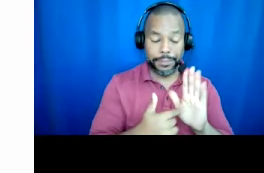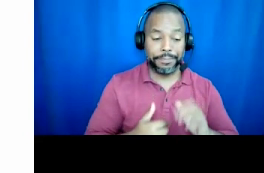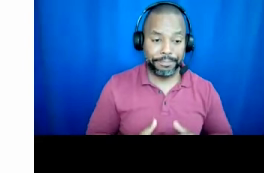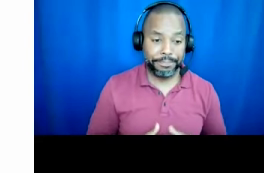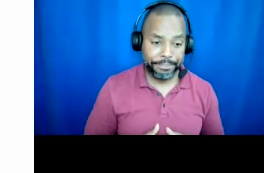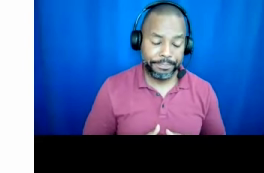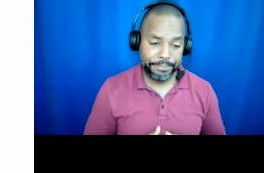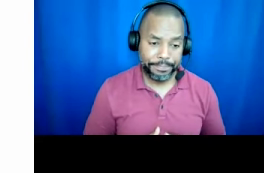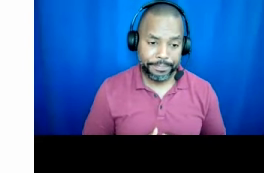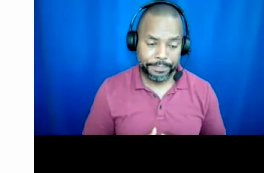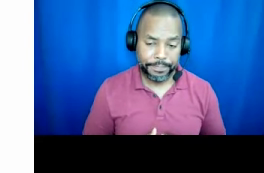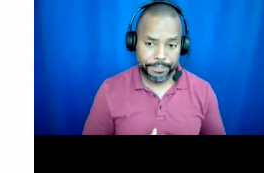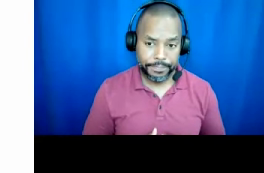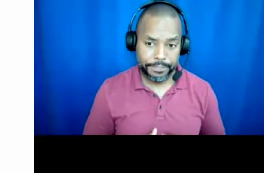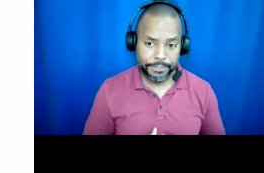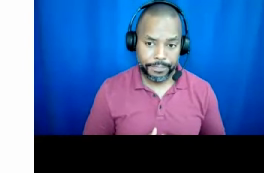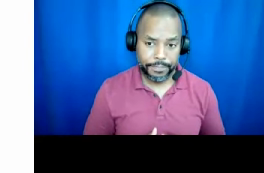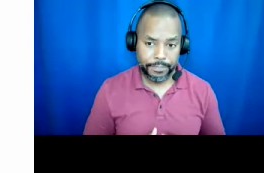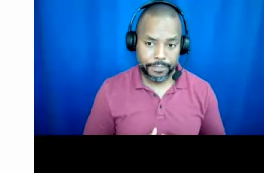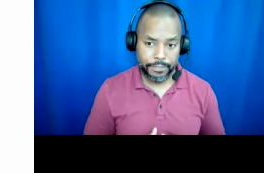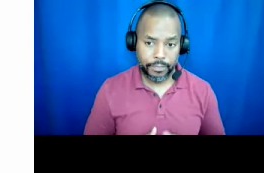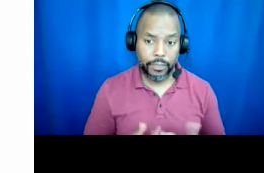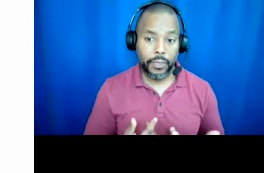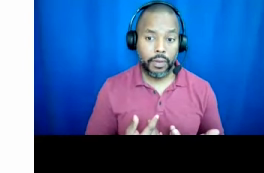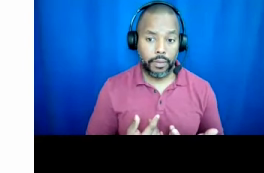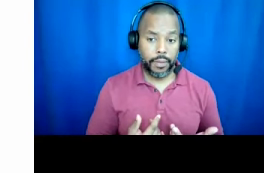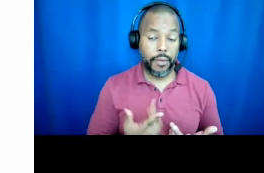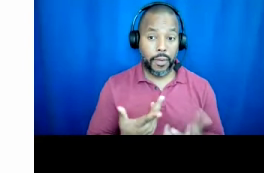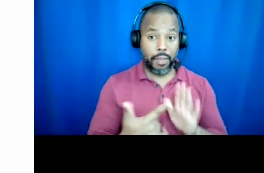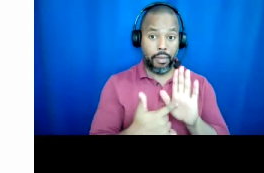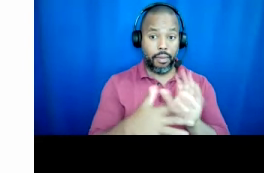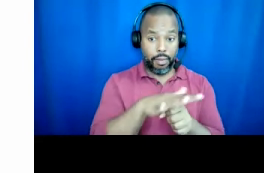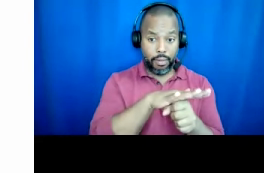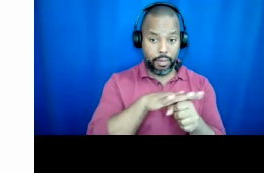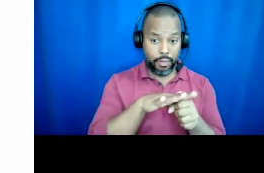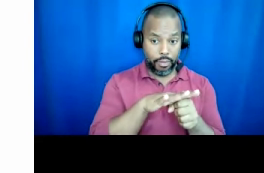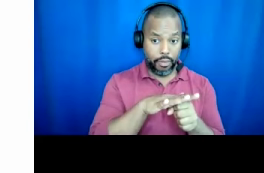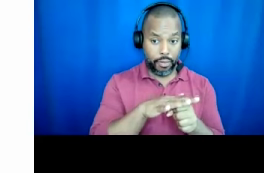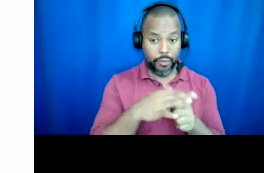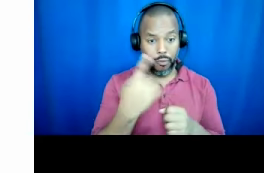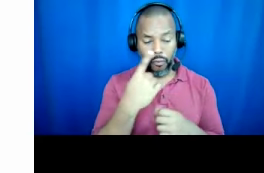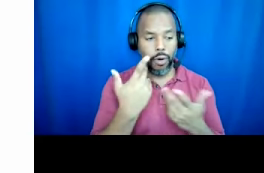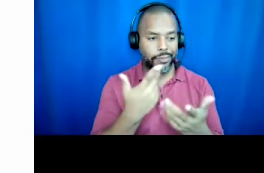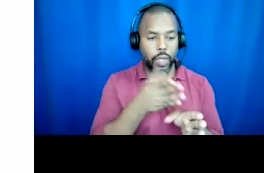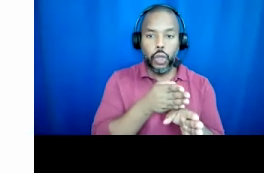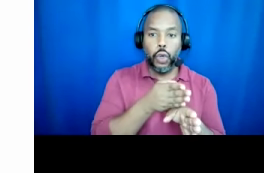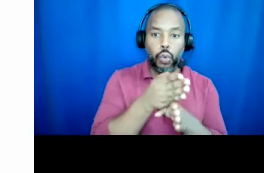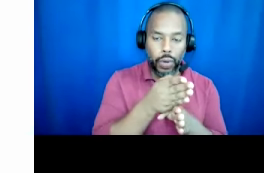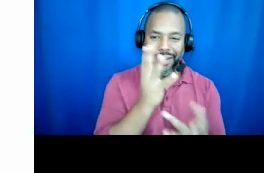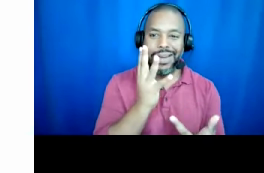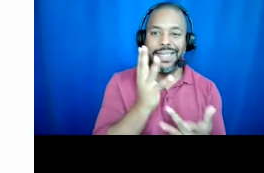the needs in areas that are career tech, for example, that have additional